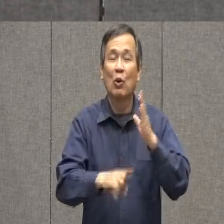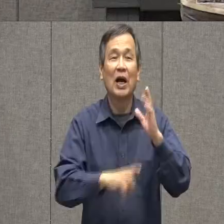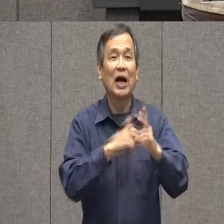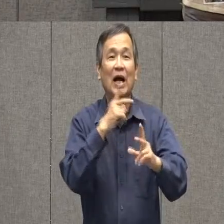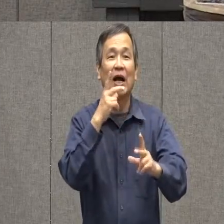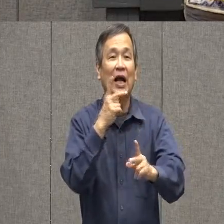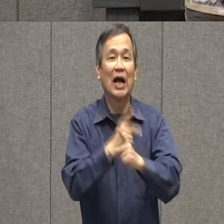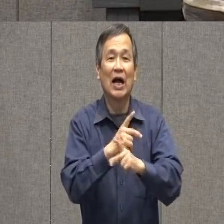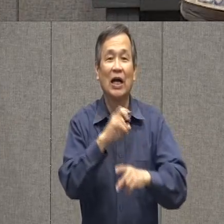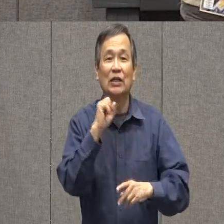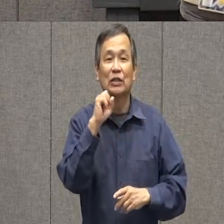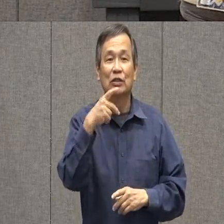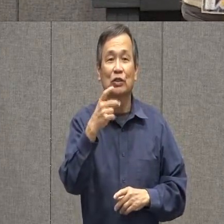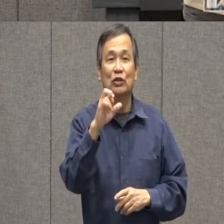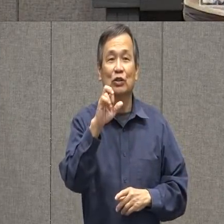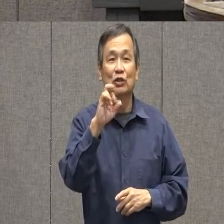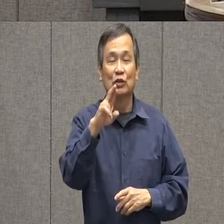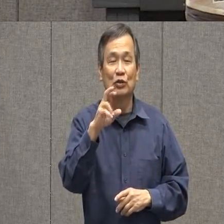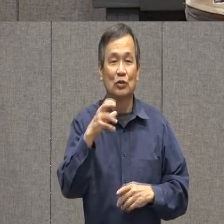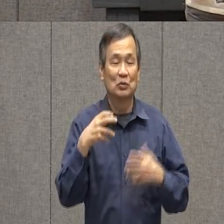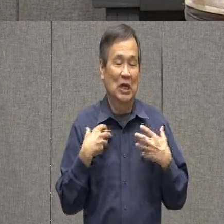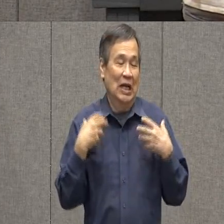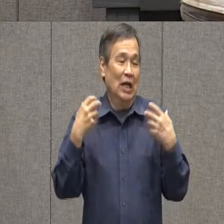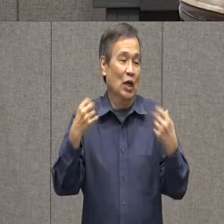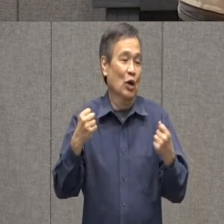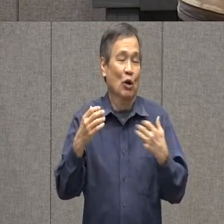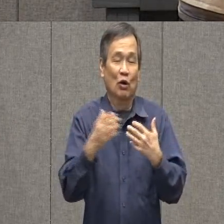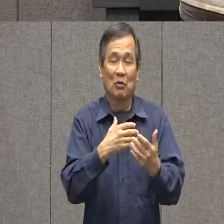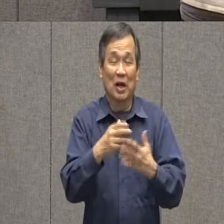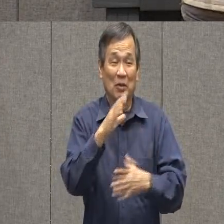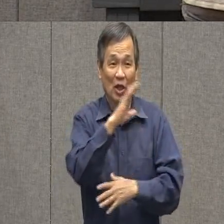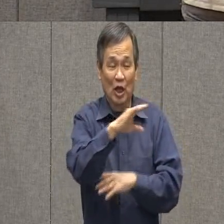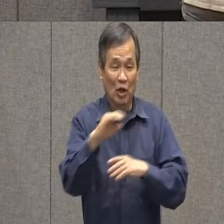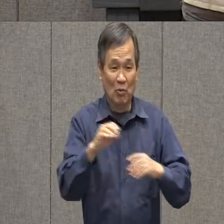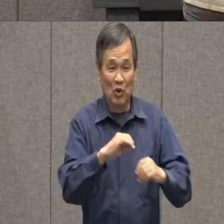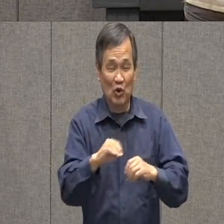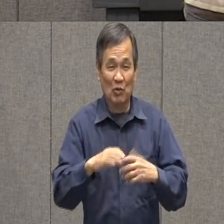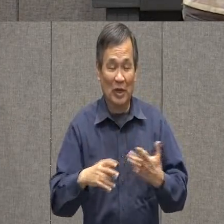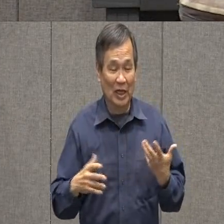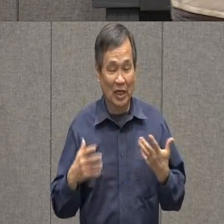they have really cool poses and movements. This is Thor. He is super awesome.